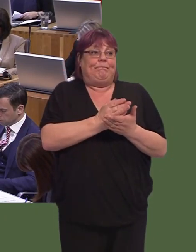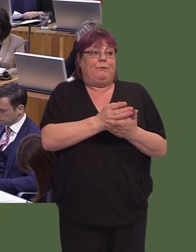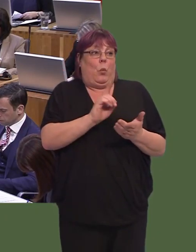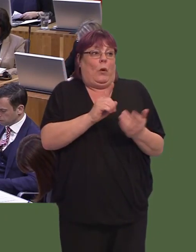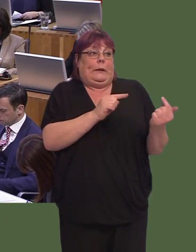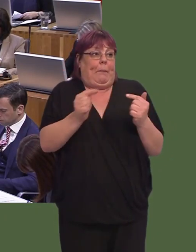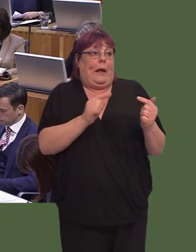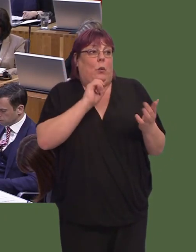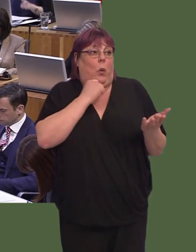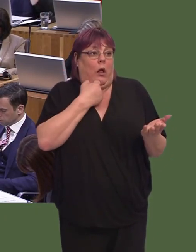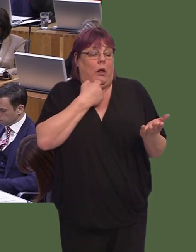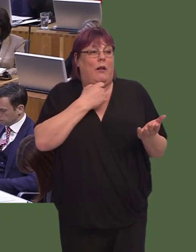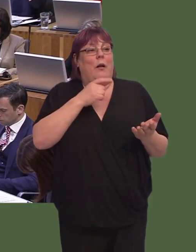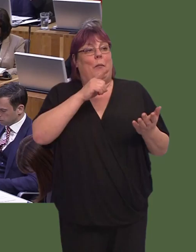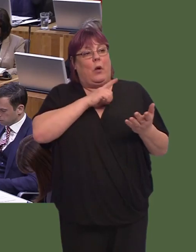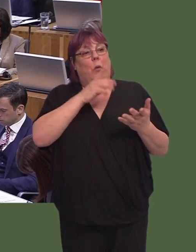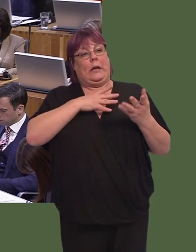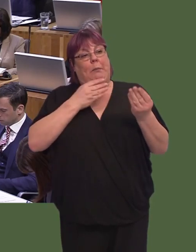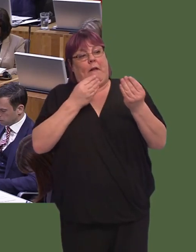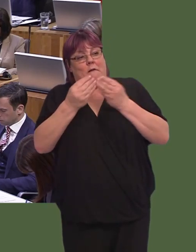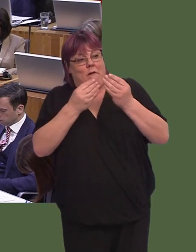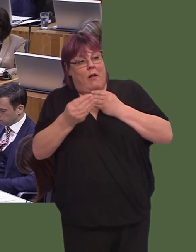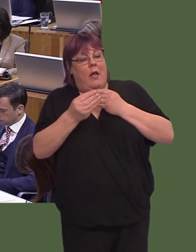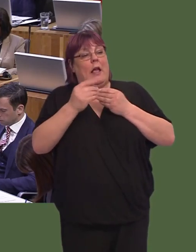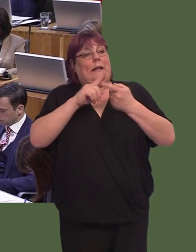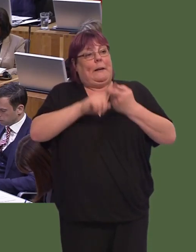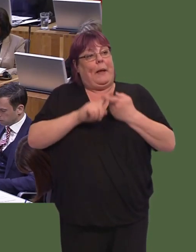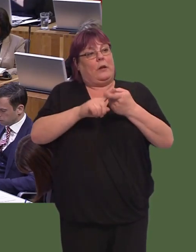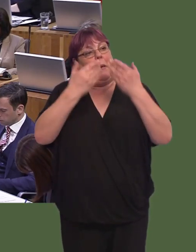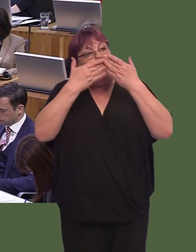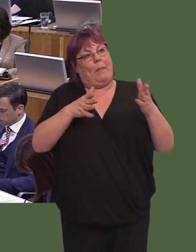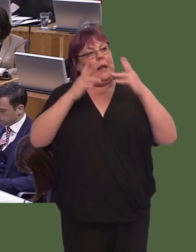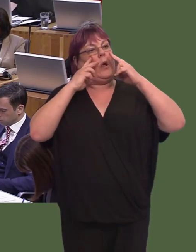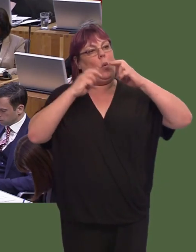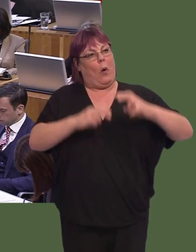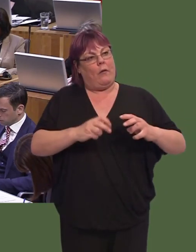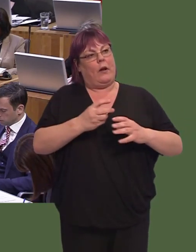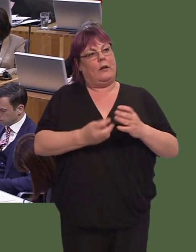is that we need to react to it in the light of whatever the outcome of the public inquiry is.